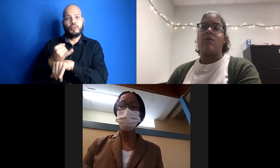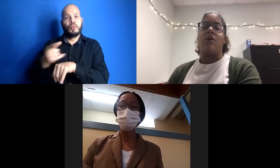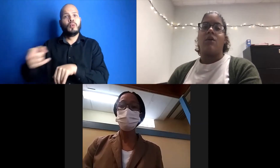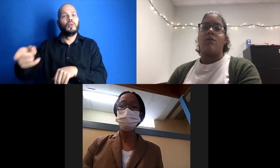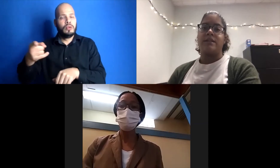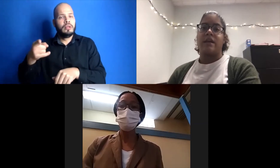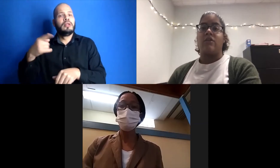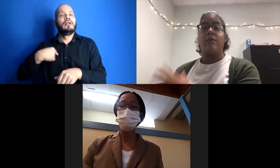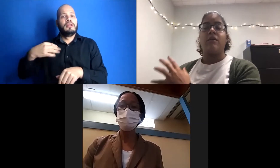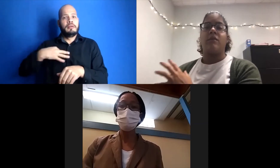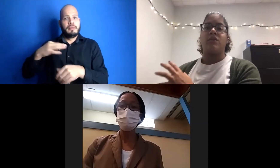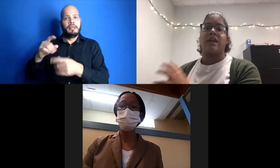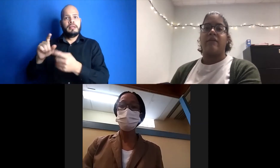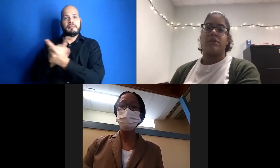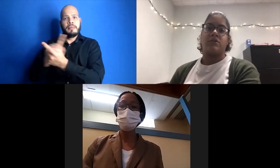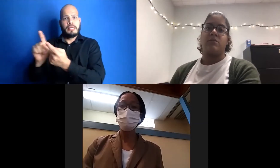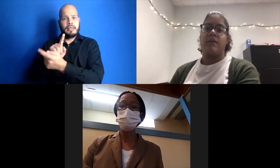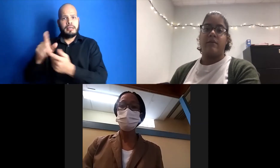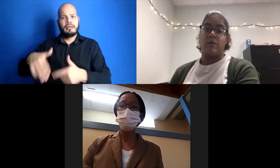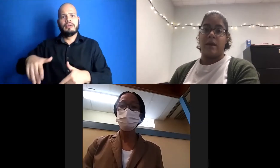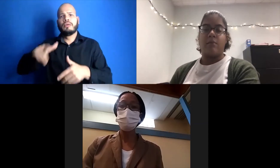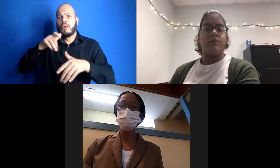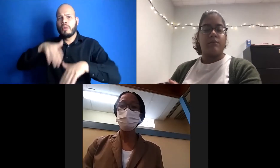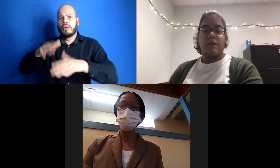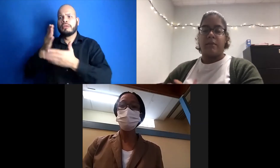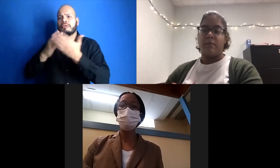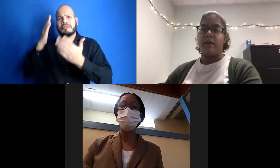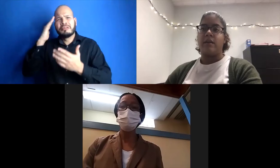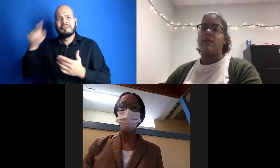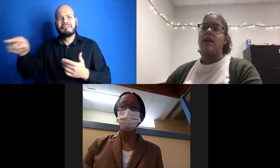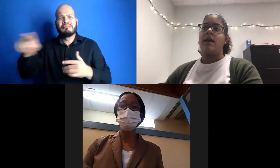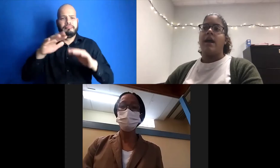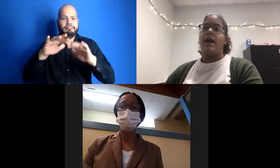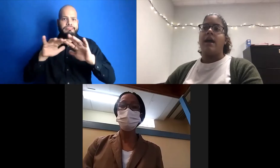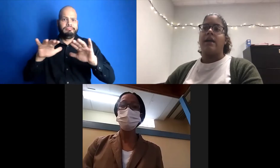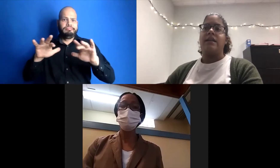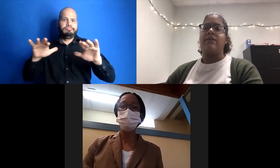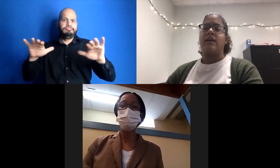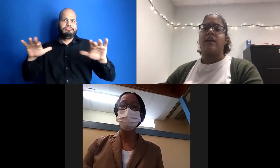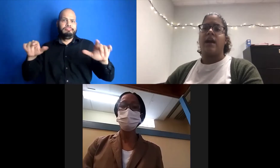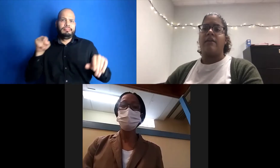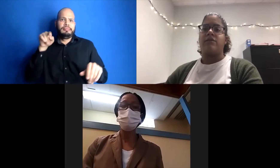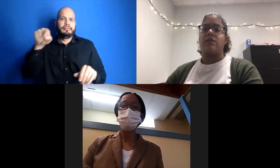always together they were the most diverse group I've ever met in my opinion and even after they